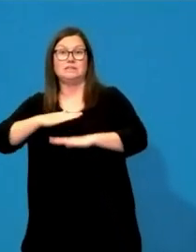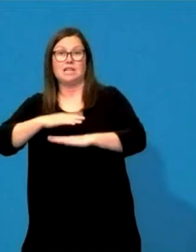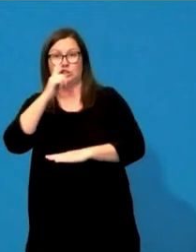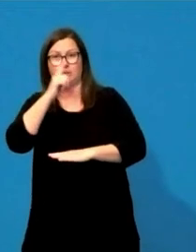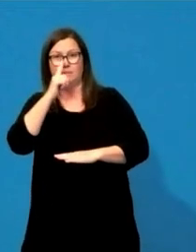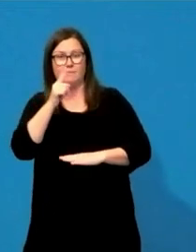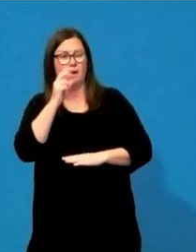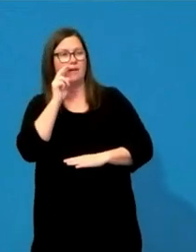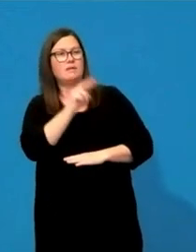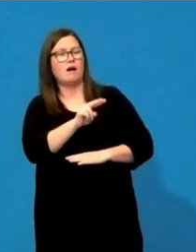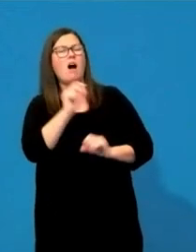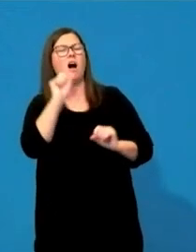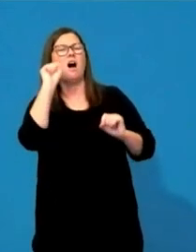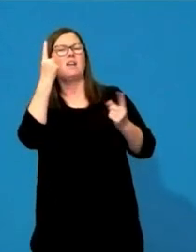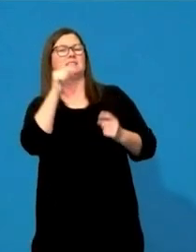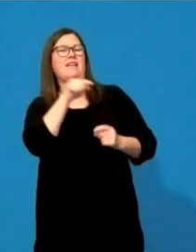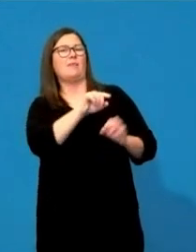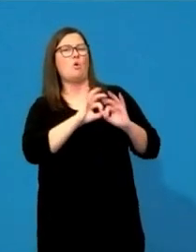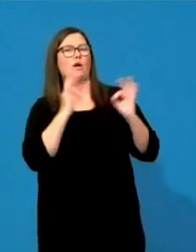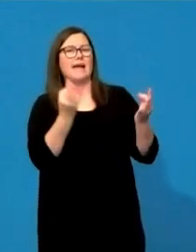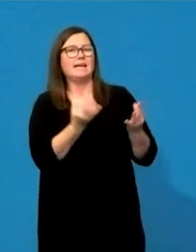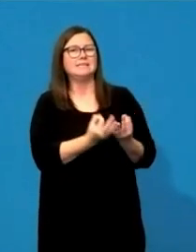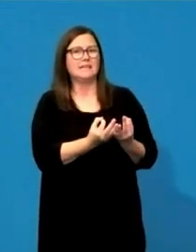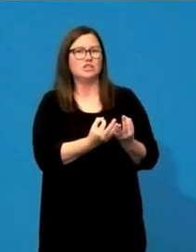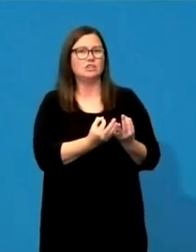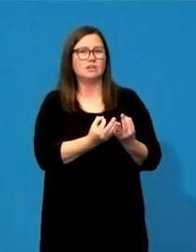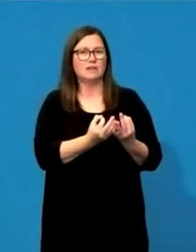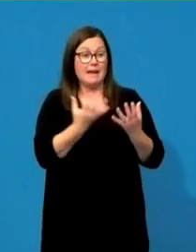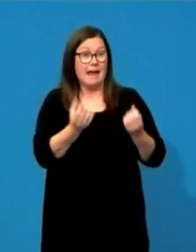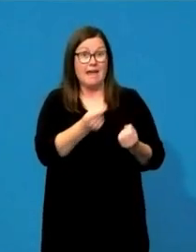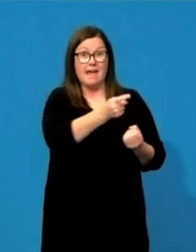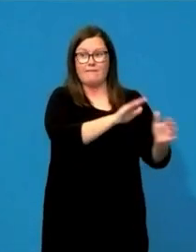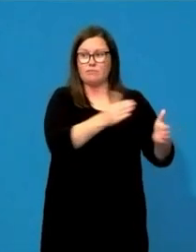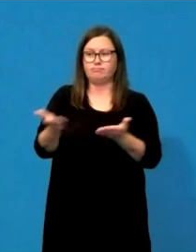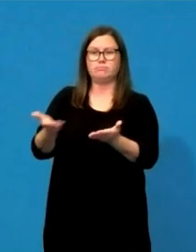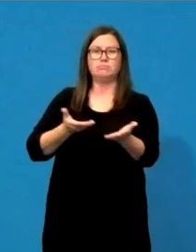to be doing. MS CARTER: Yes. And it did it. It was providing services, as you've both explained today.